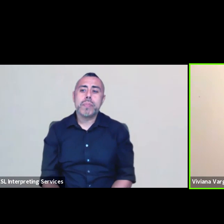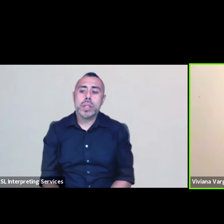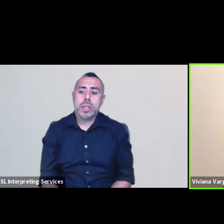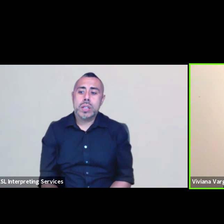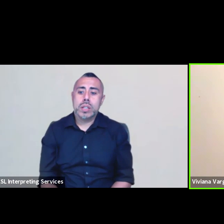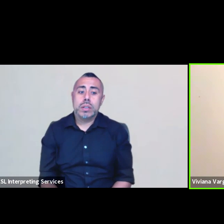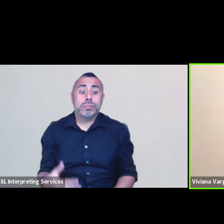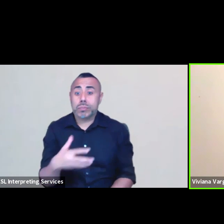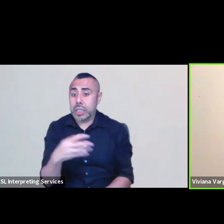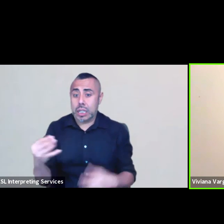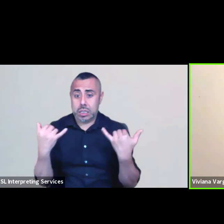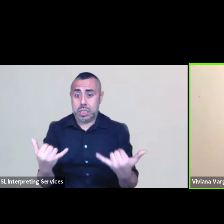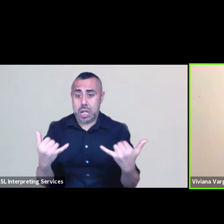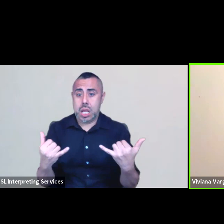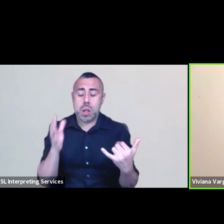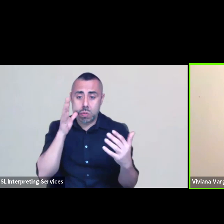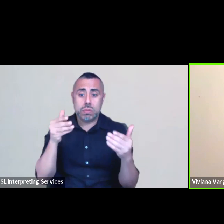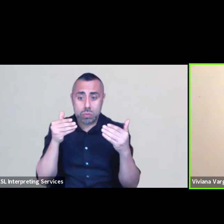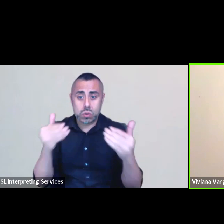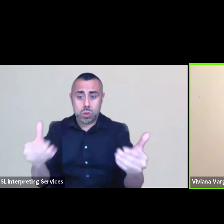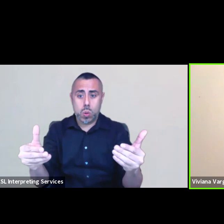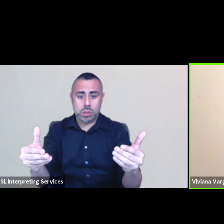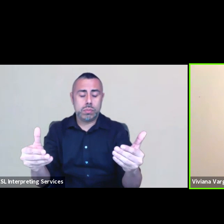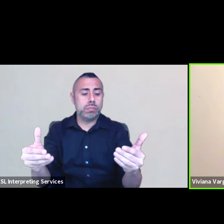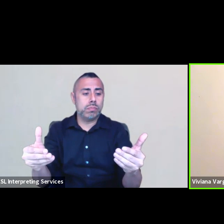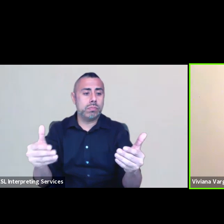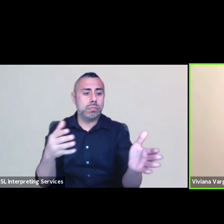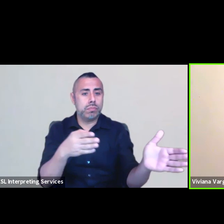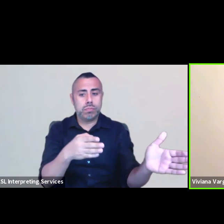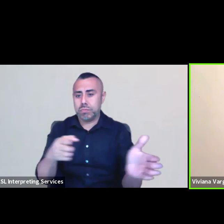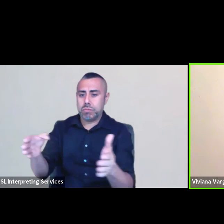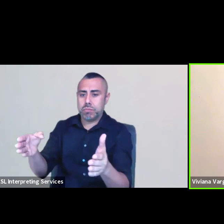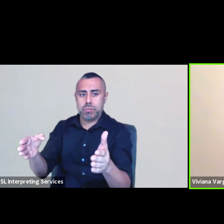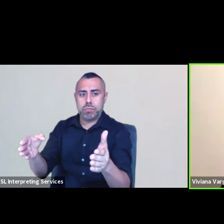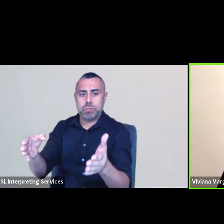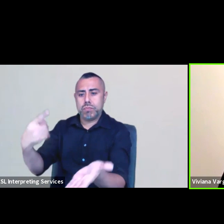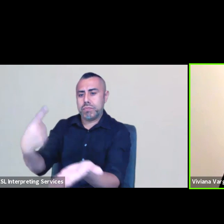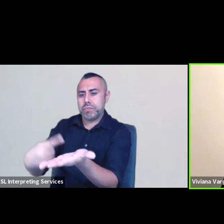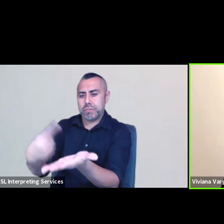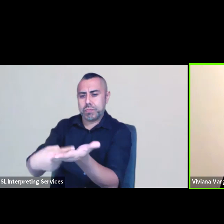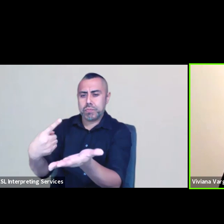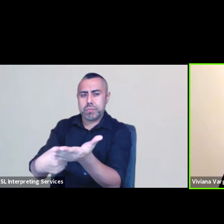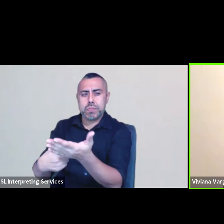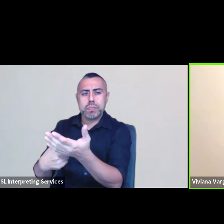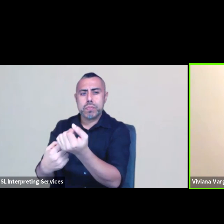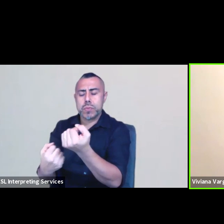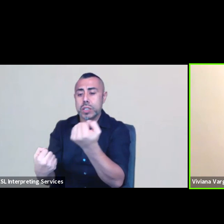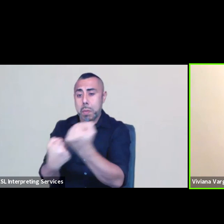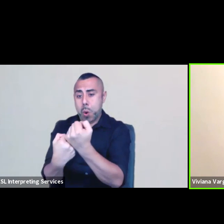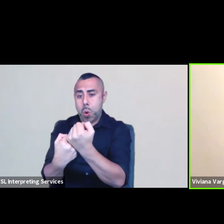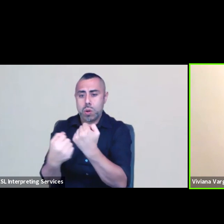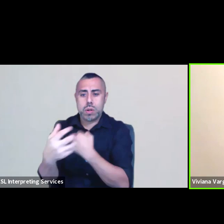And now we're gonna move into discussing support and awareness national